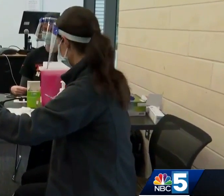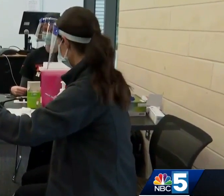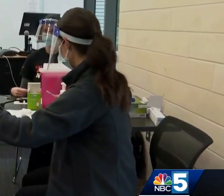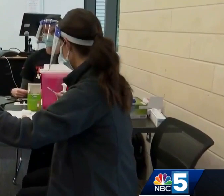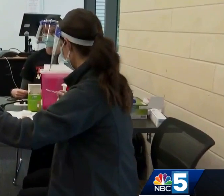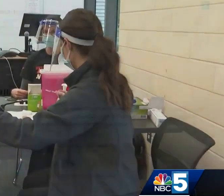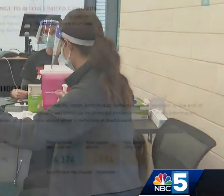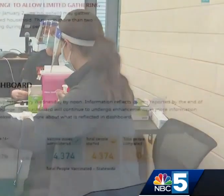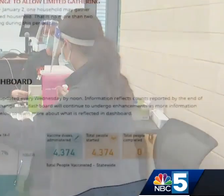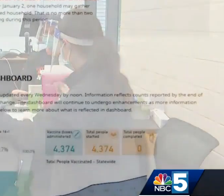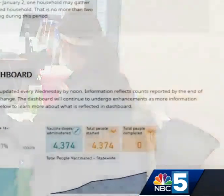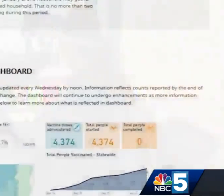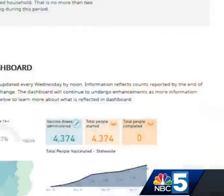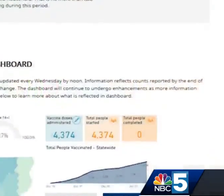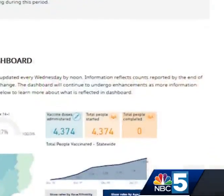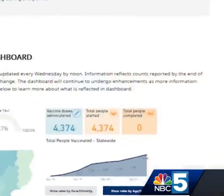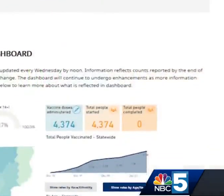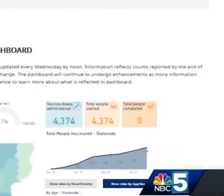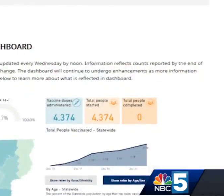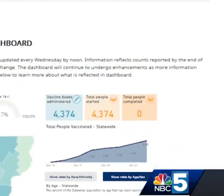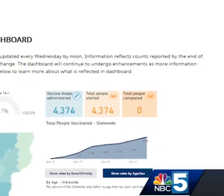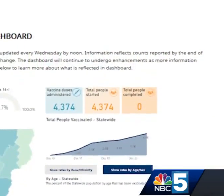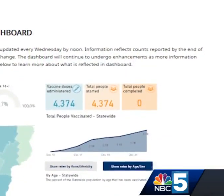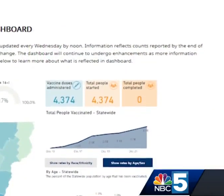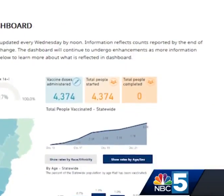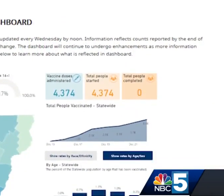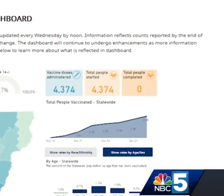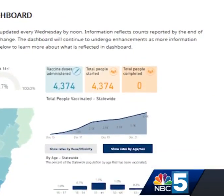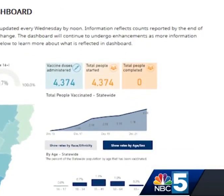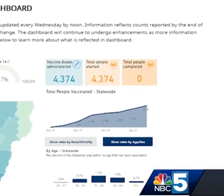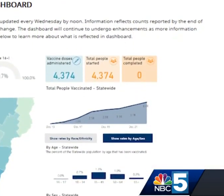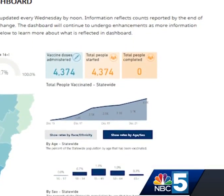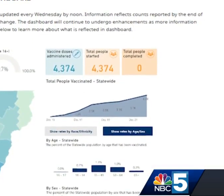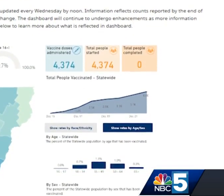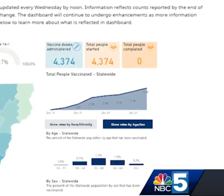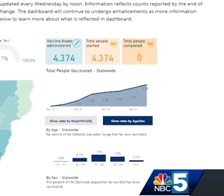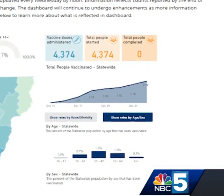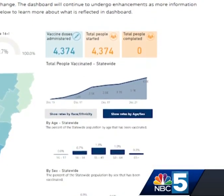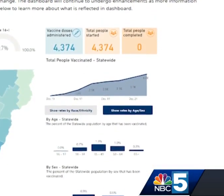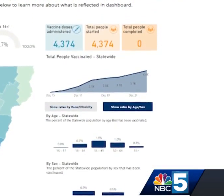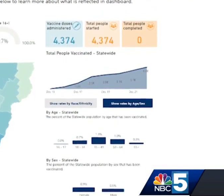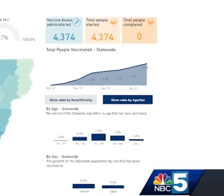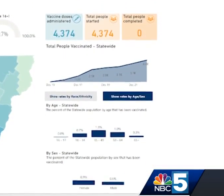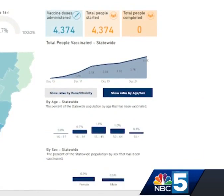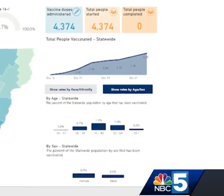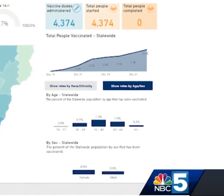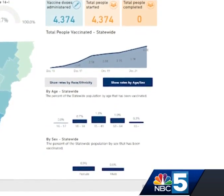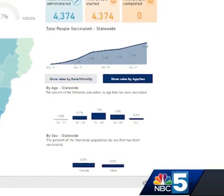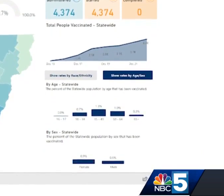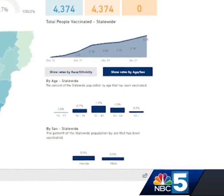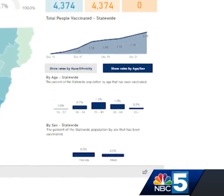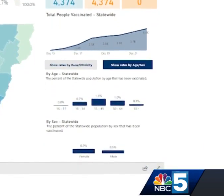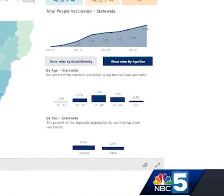AND ARE ON TRACK TO HAVE RECEIVED 34 THOUSAND DOSES OF THE PFIZER VACCINE BY NEW YEARS. AS MORE PEOPLE GET THE SHOTS...